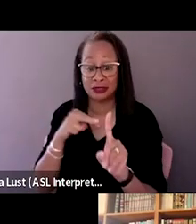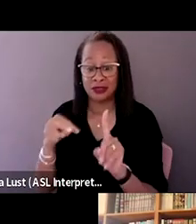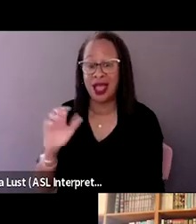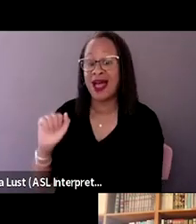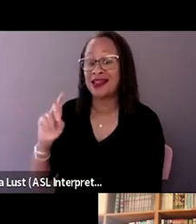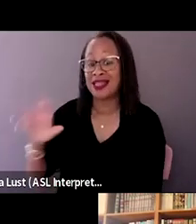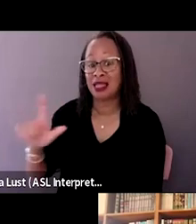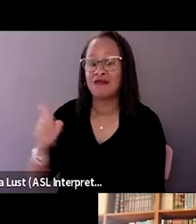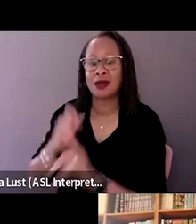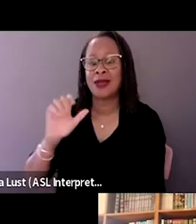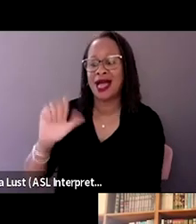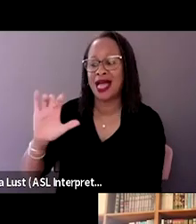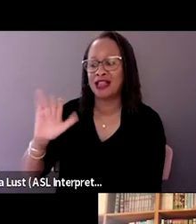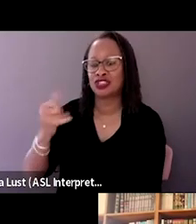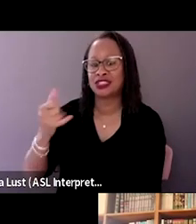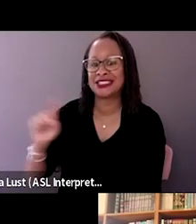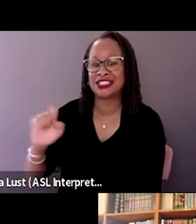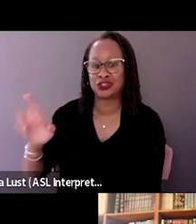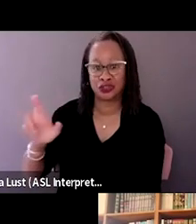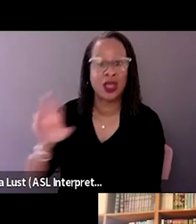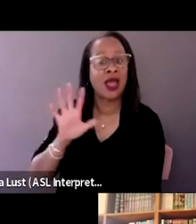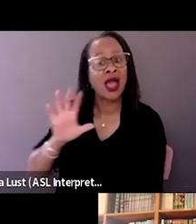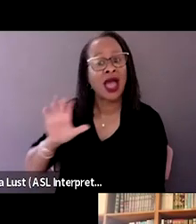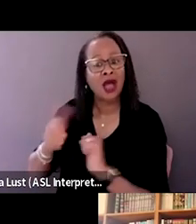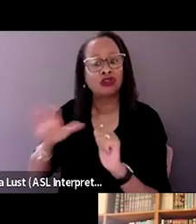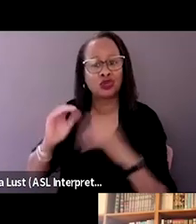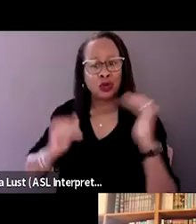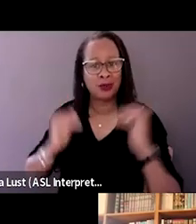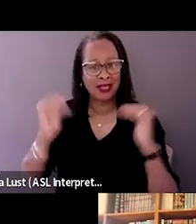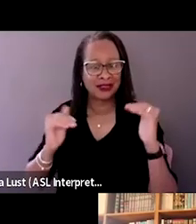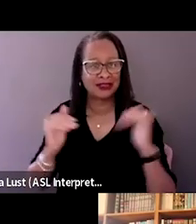how do you balance the creative autonomy of the filmmaker